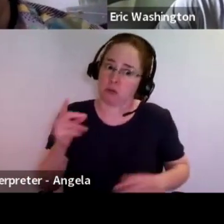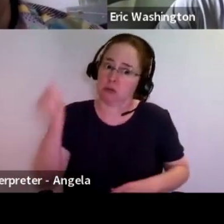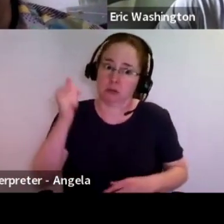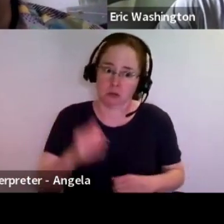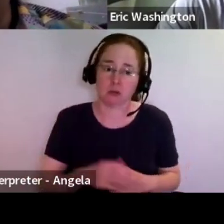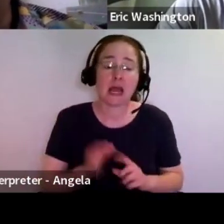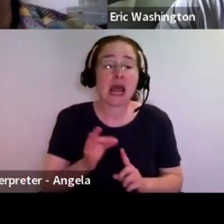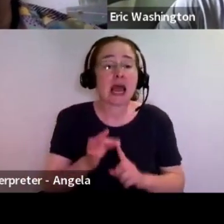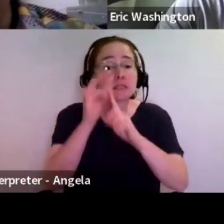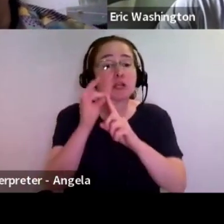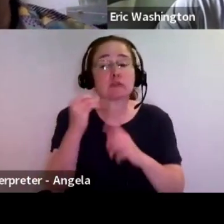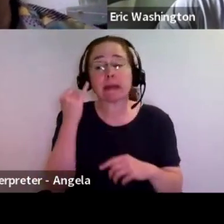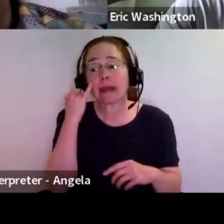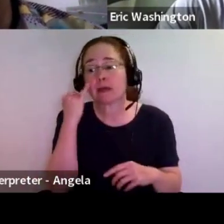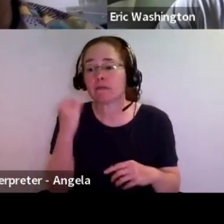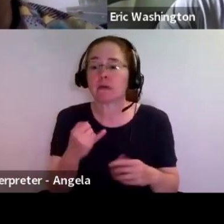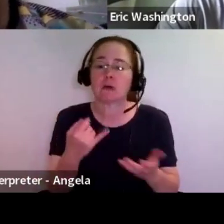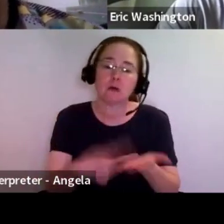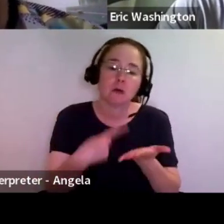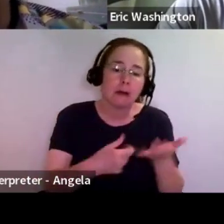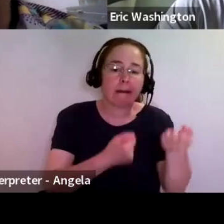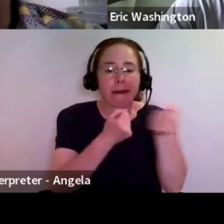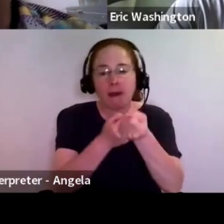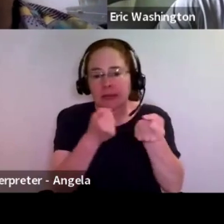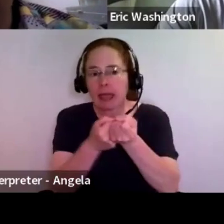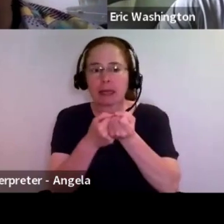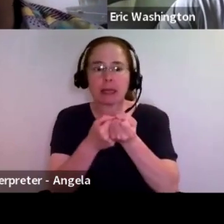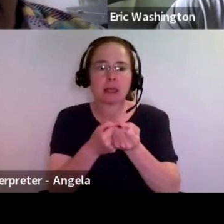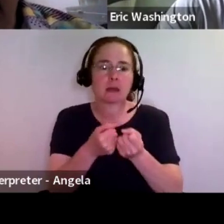when you're speaking about advocating in the cap like